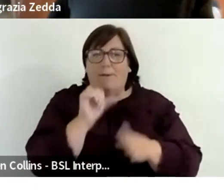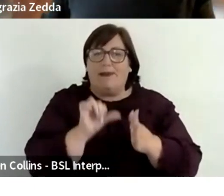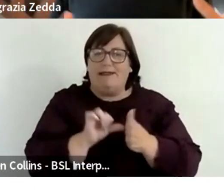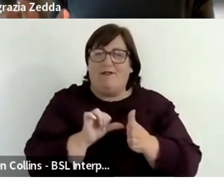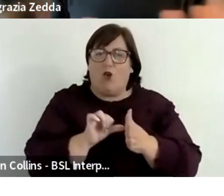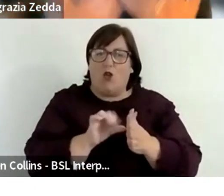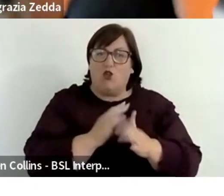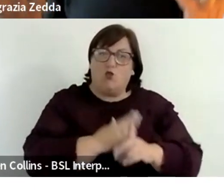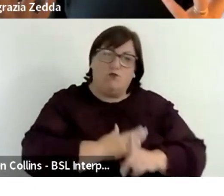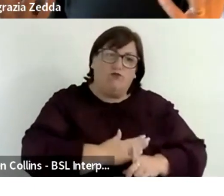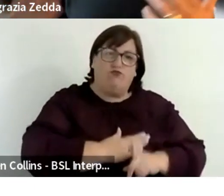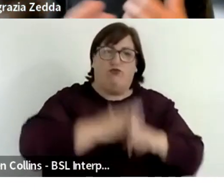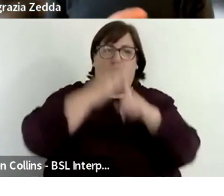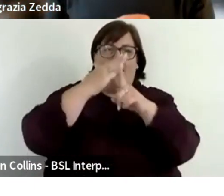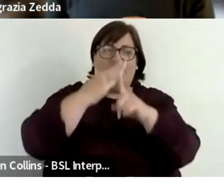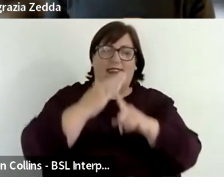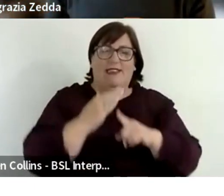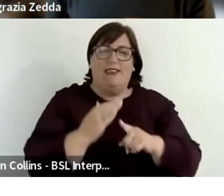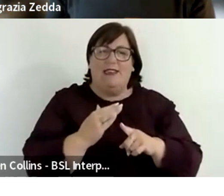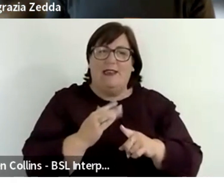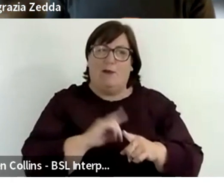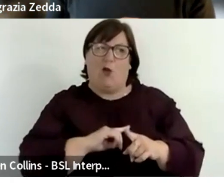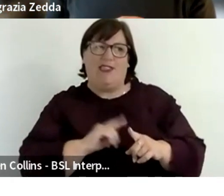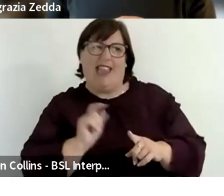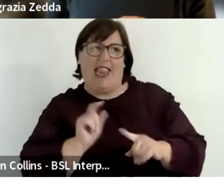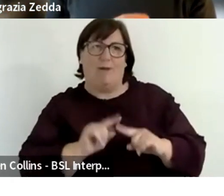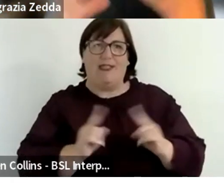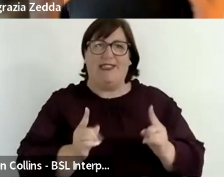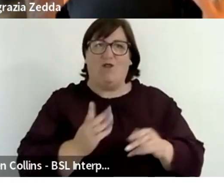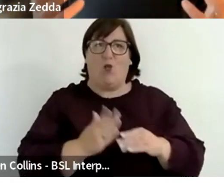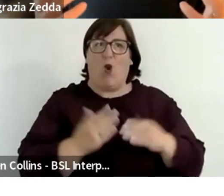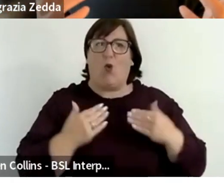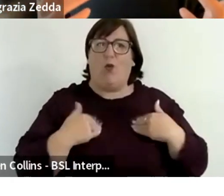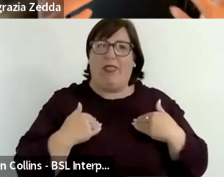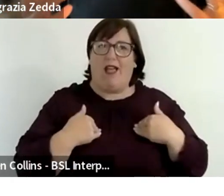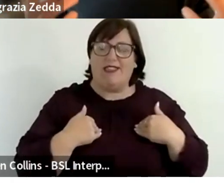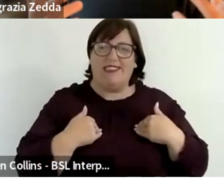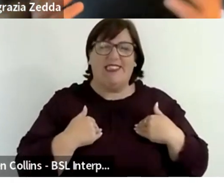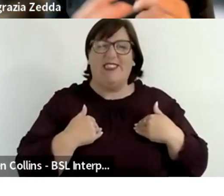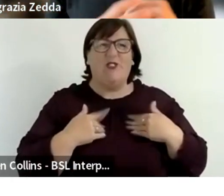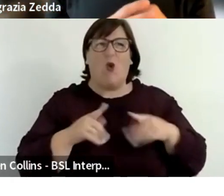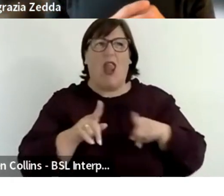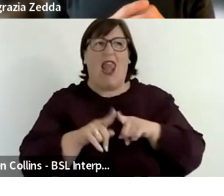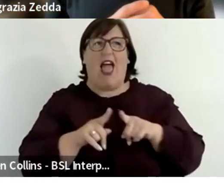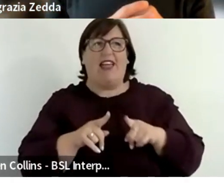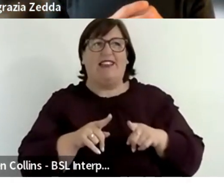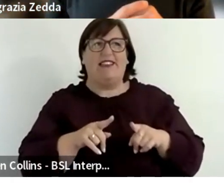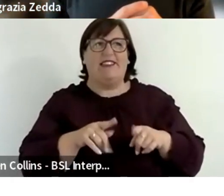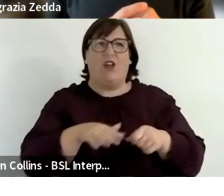like a bank, for example, or a local authority and so on.